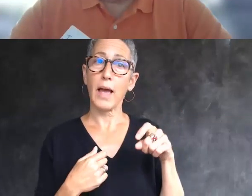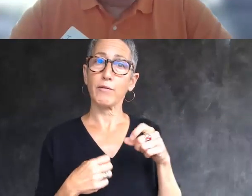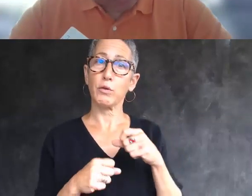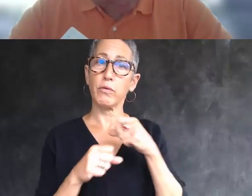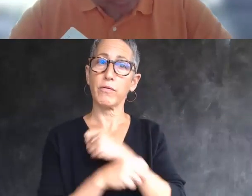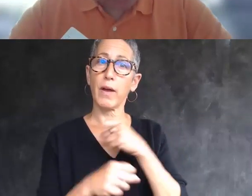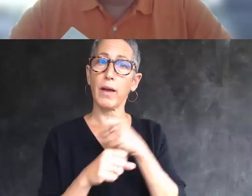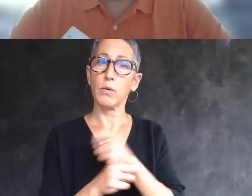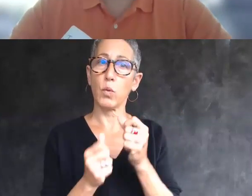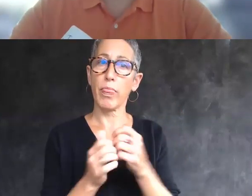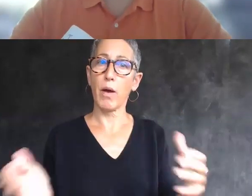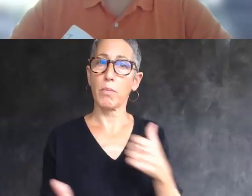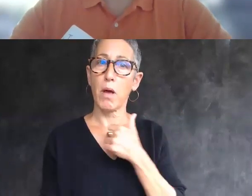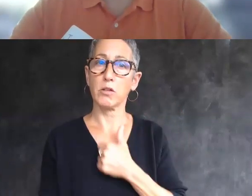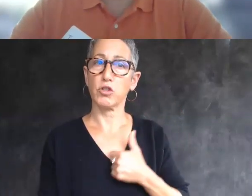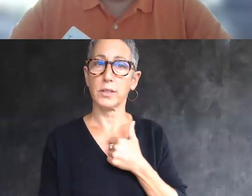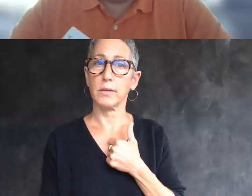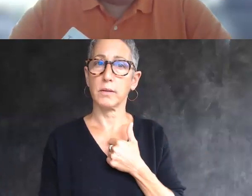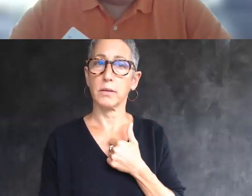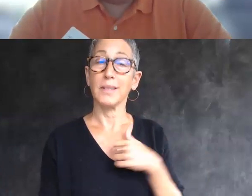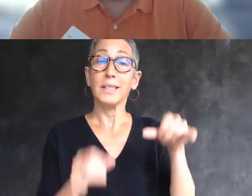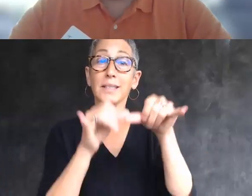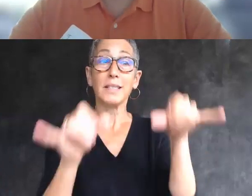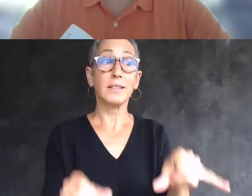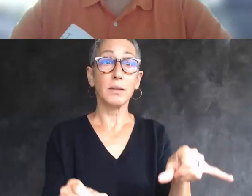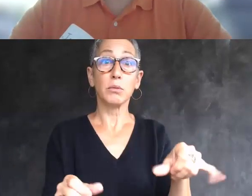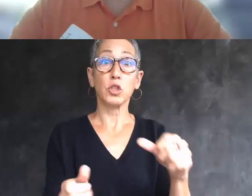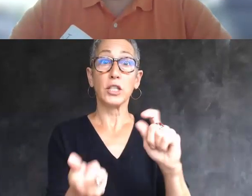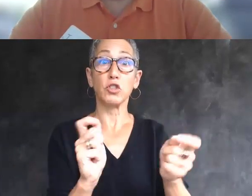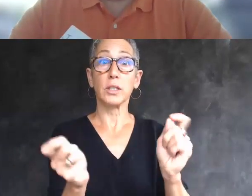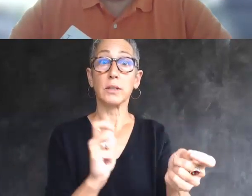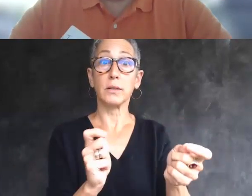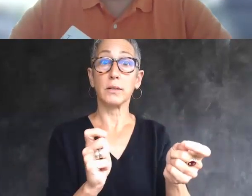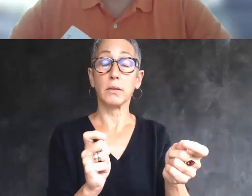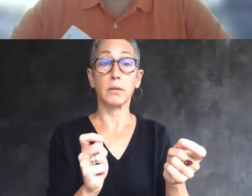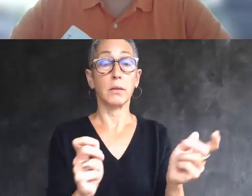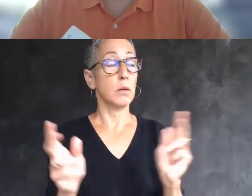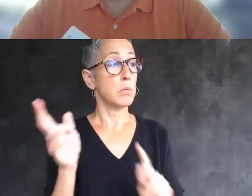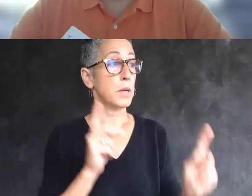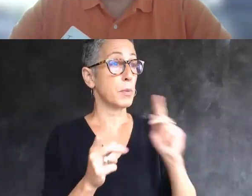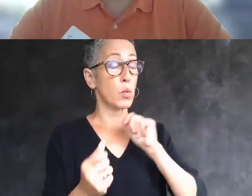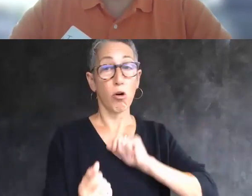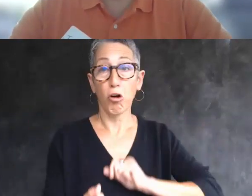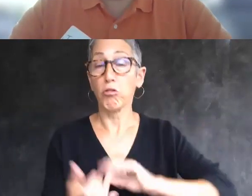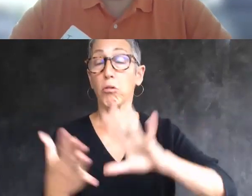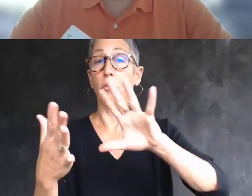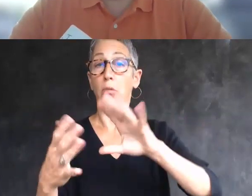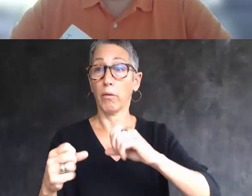I think that sometimes when it comes to systems change, there can be such a reticence to confront injustice, to call it out and to make bold changes.